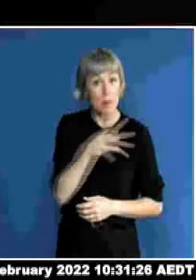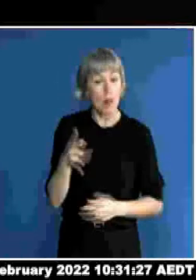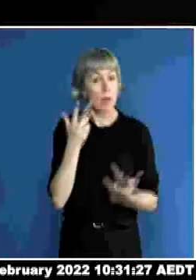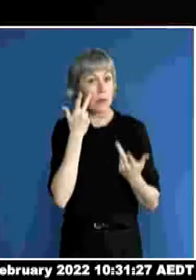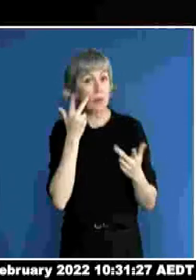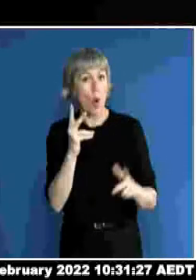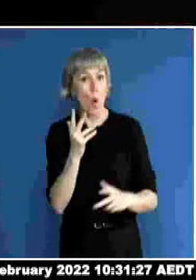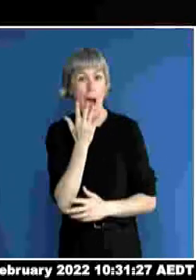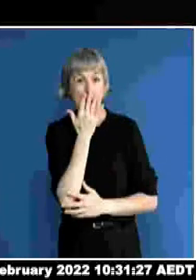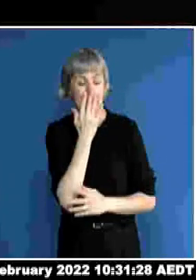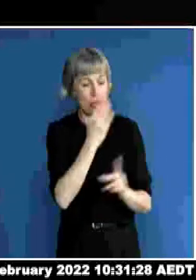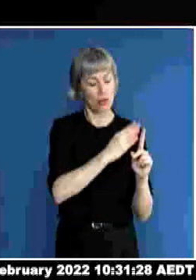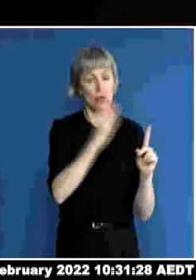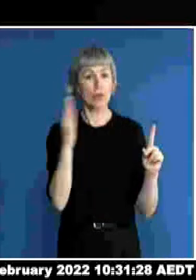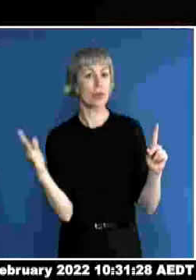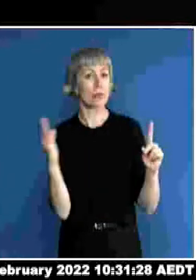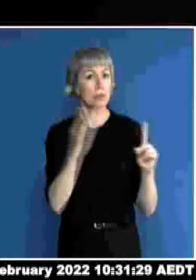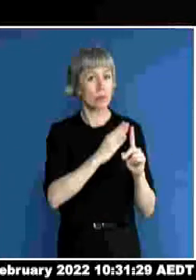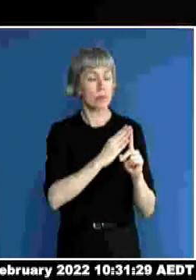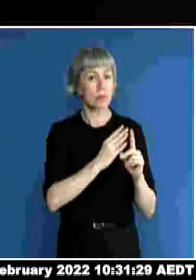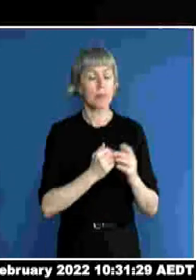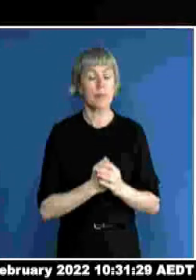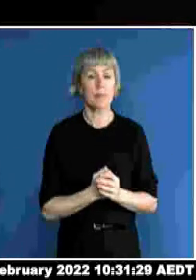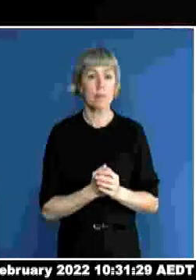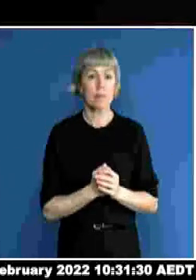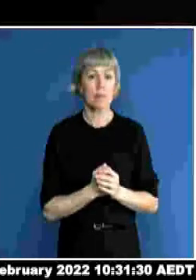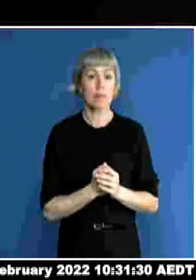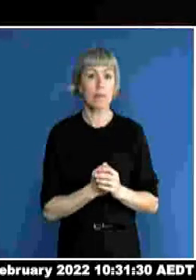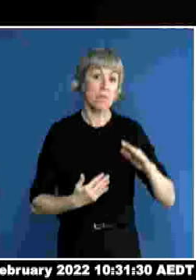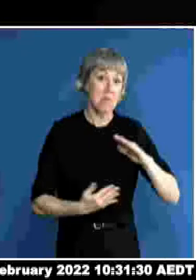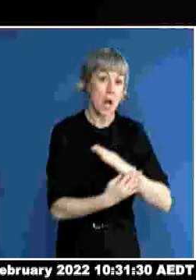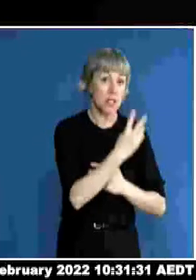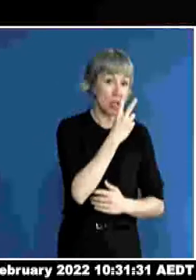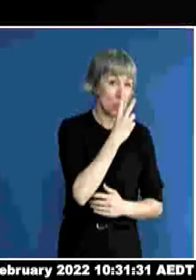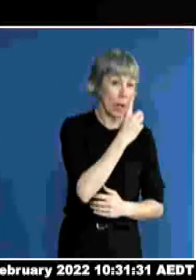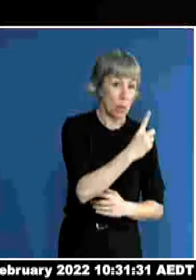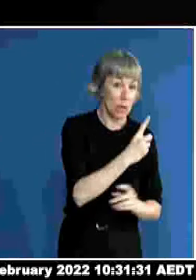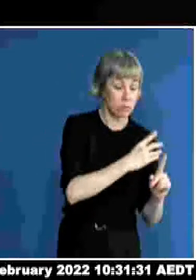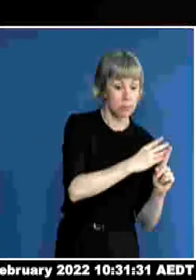under the age of 21 through to people aged 65 and over.